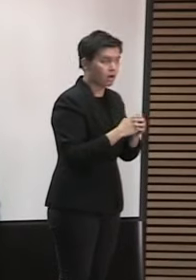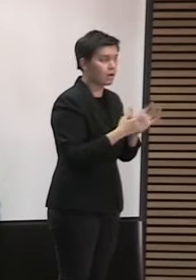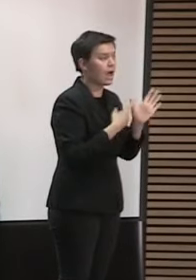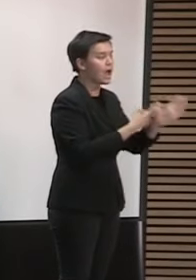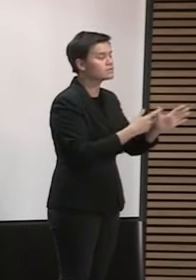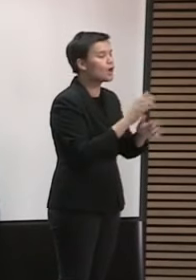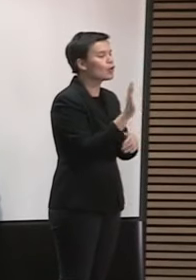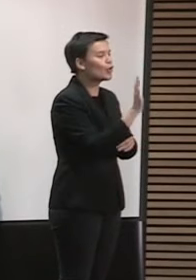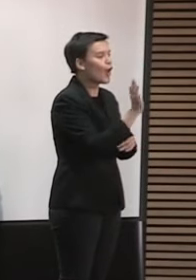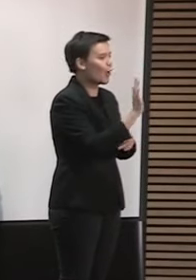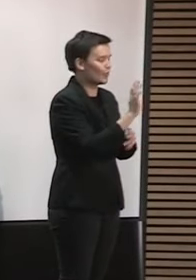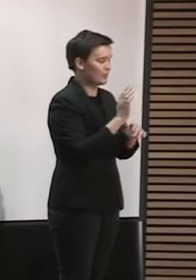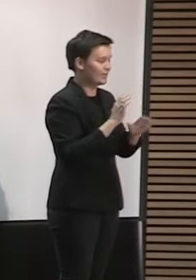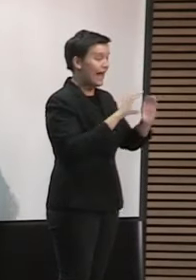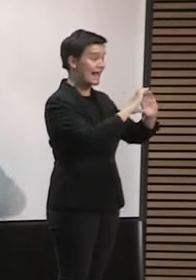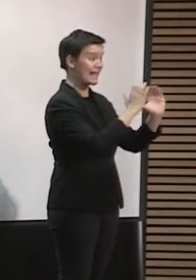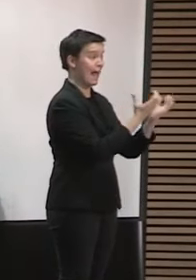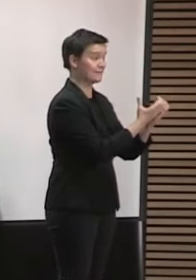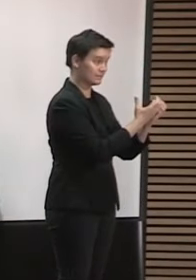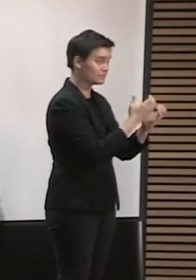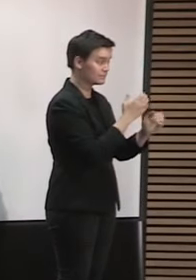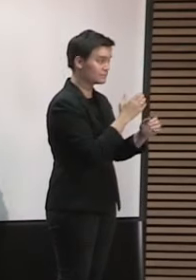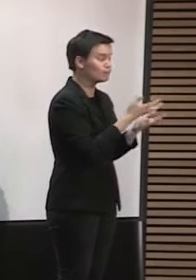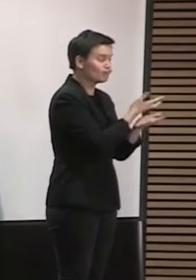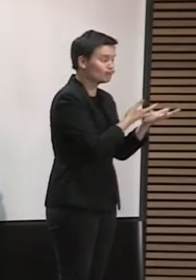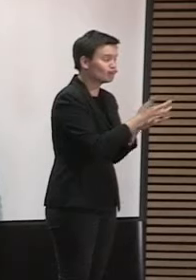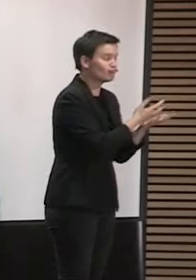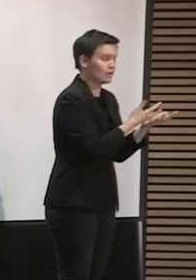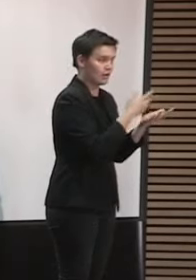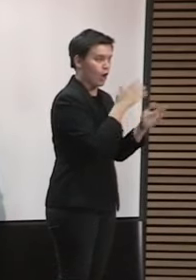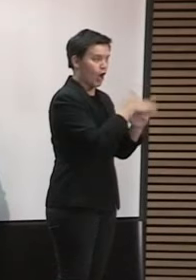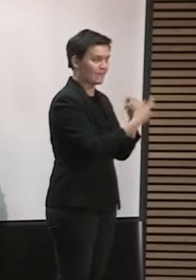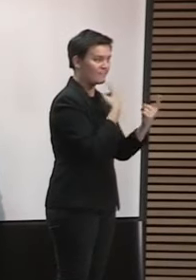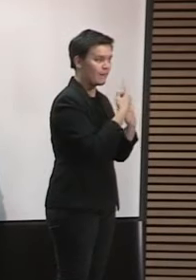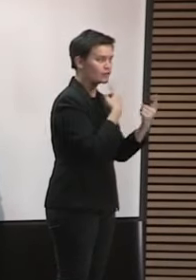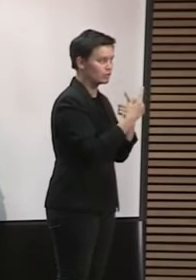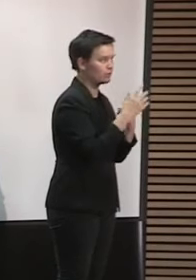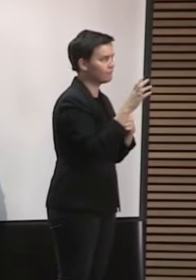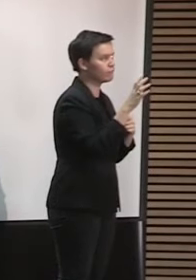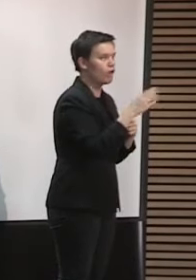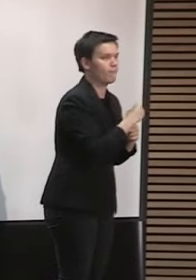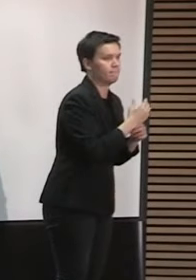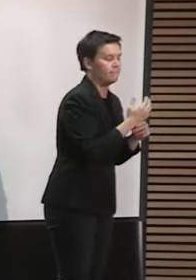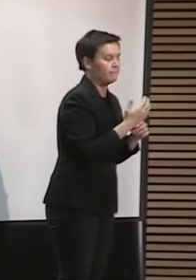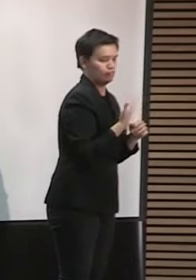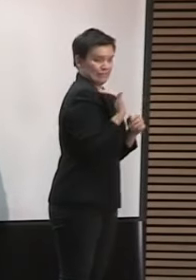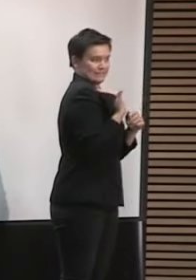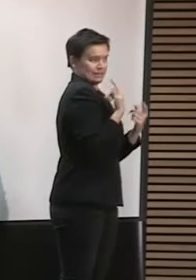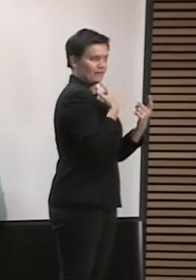minute. On the cases that arrived by India via Fiji, given they had documentation